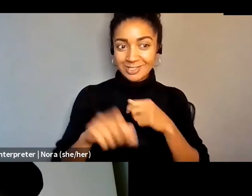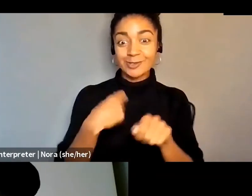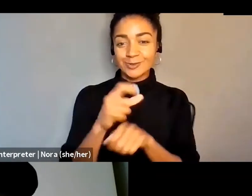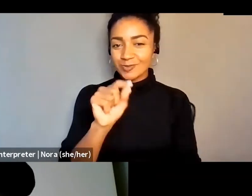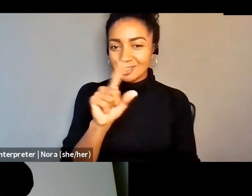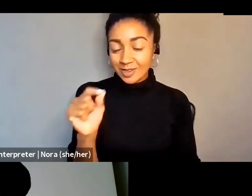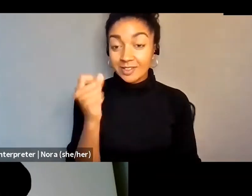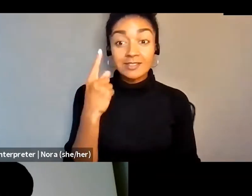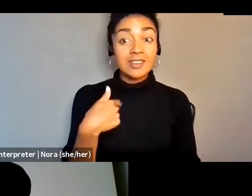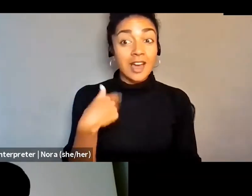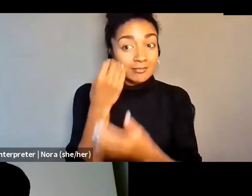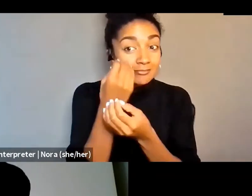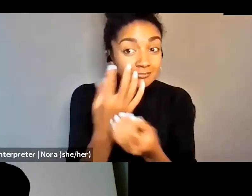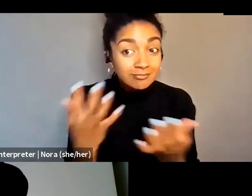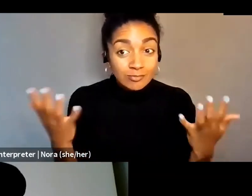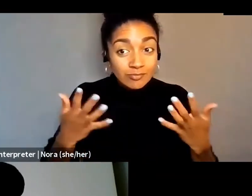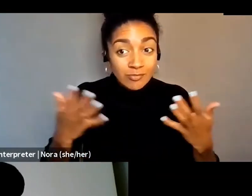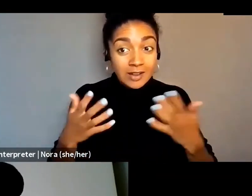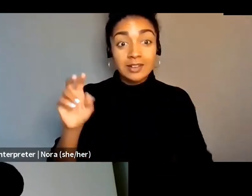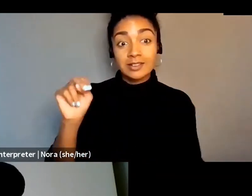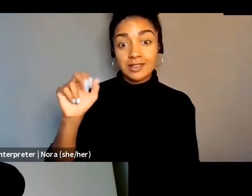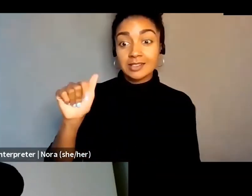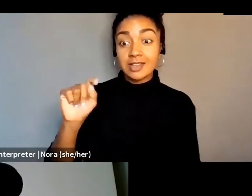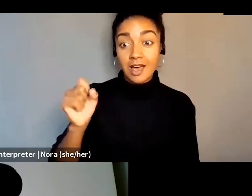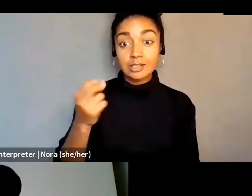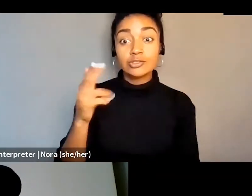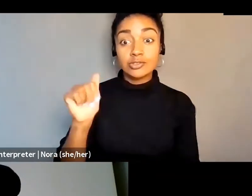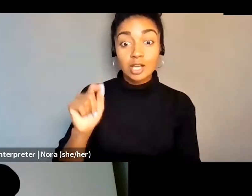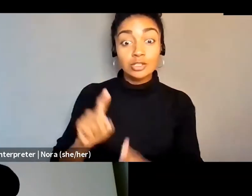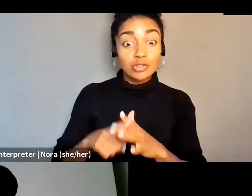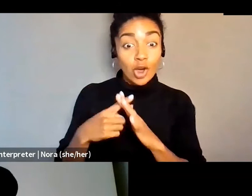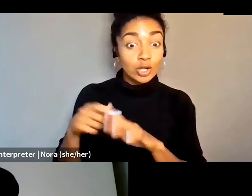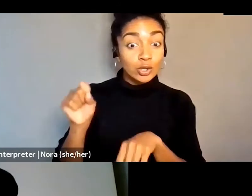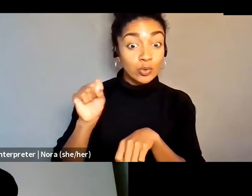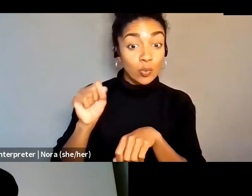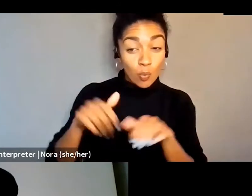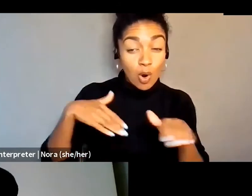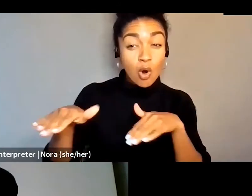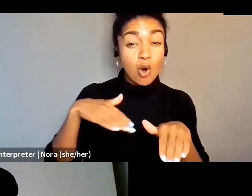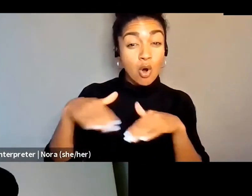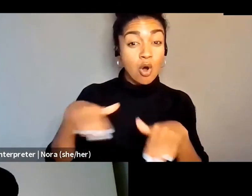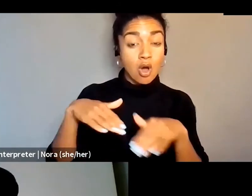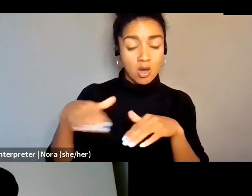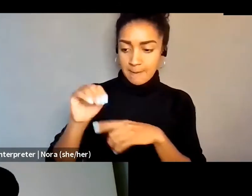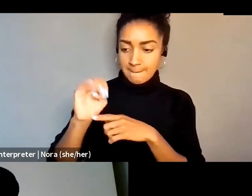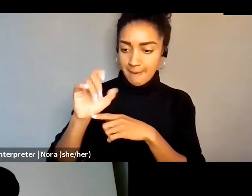Natasha has started out walking miles every day to school, barefoot and then she had all